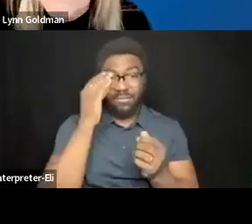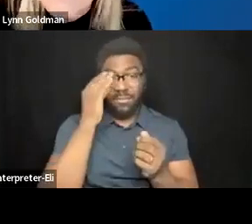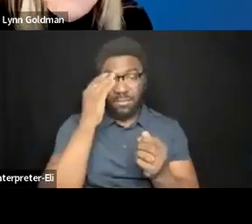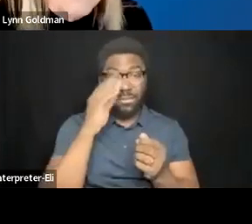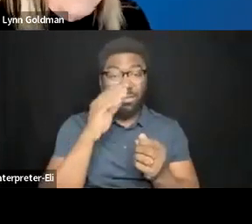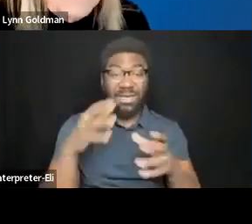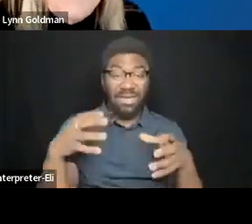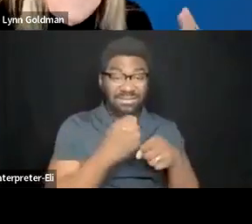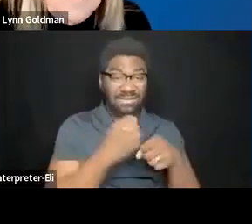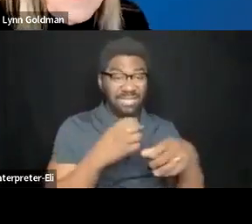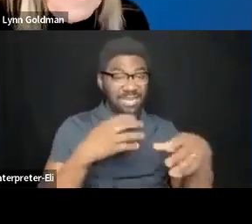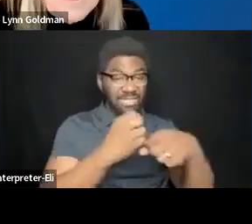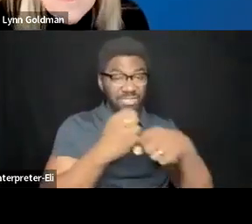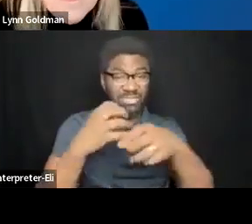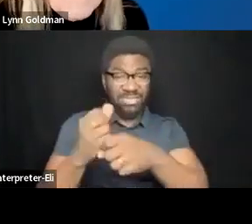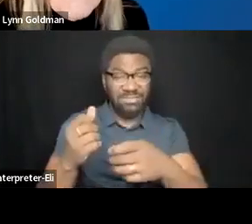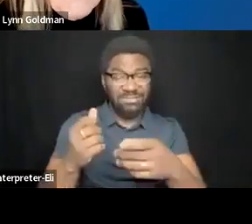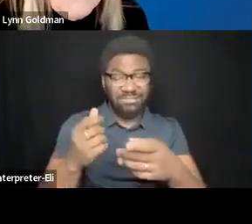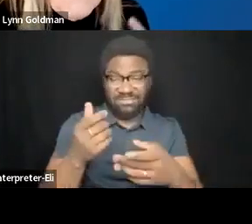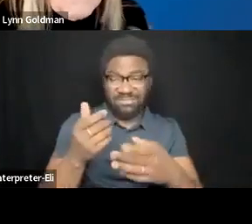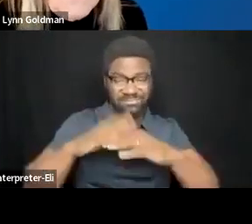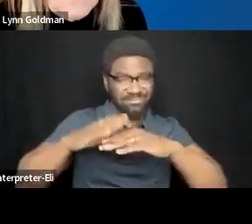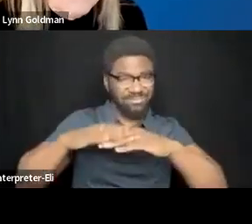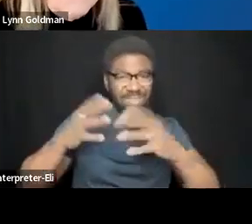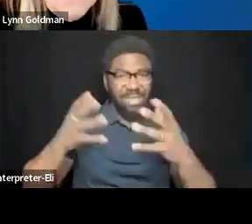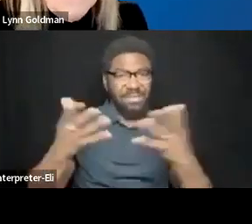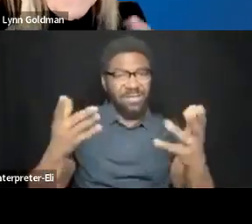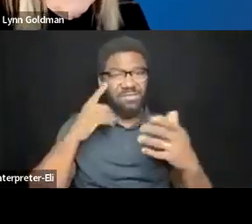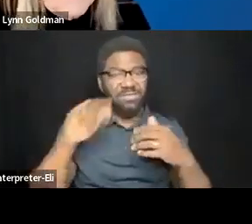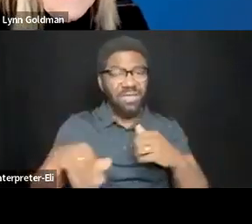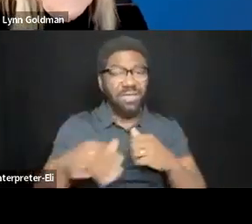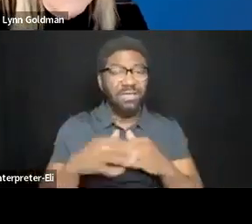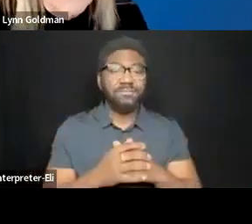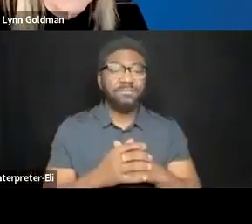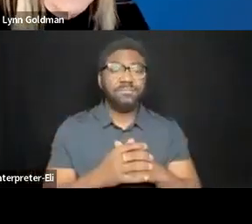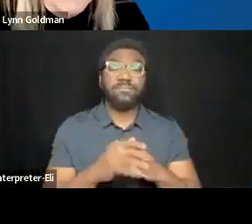only a certain amount of mobility. I mean, if you work on malaria and that's what you do,